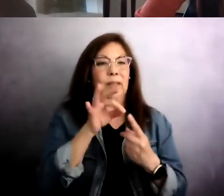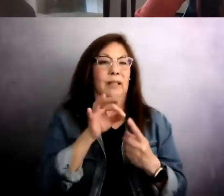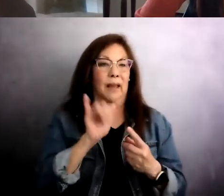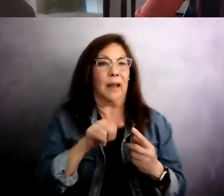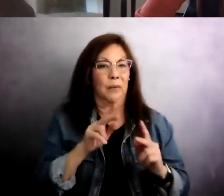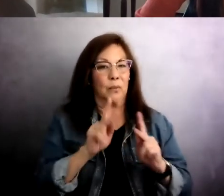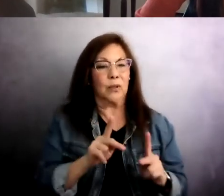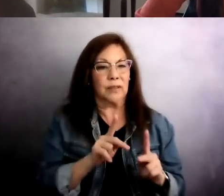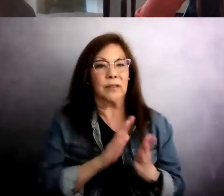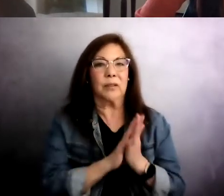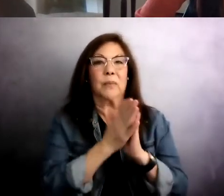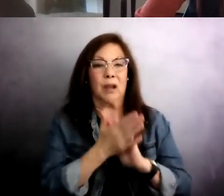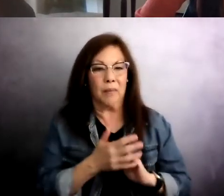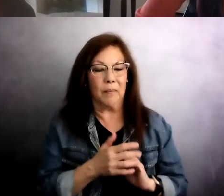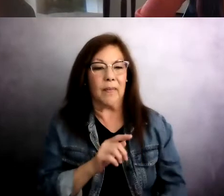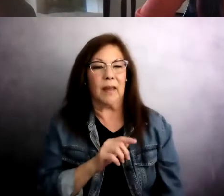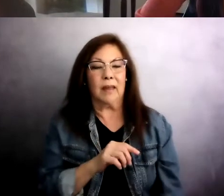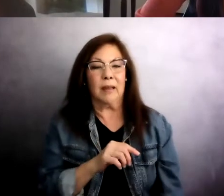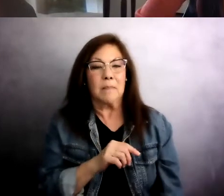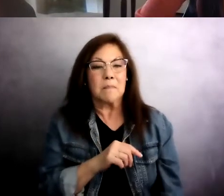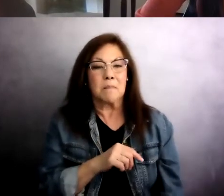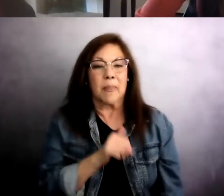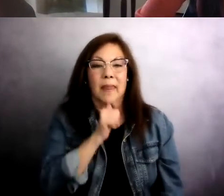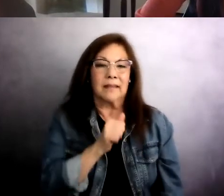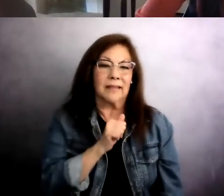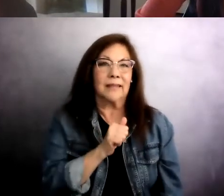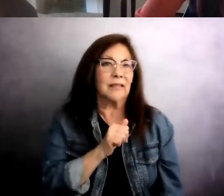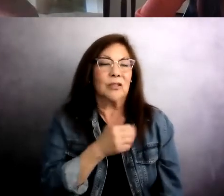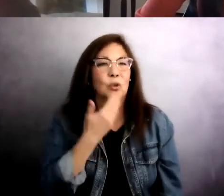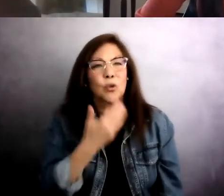to be is not in a great place.